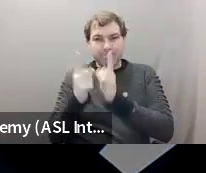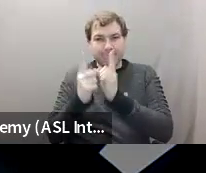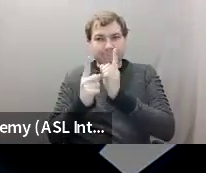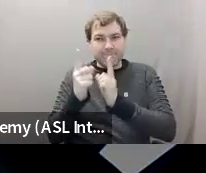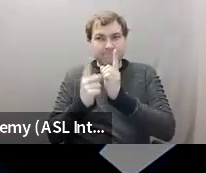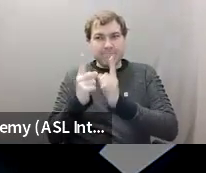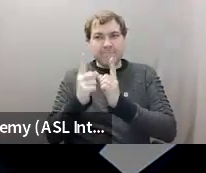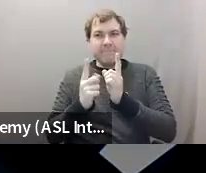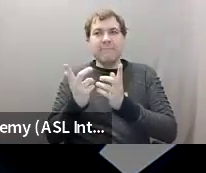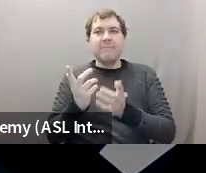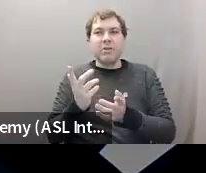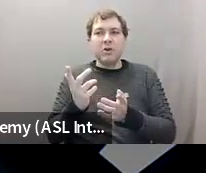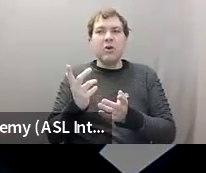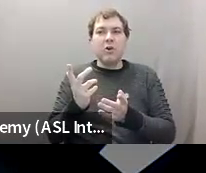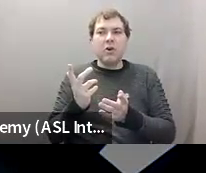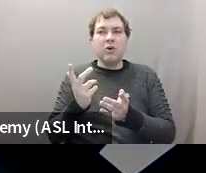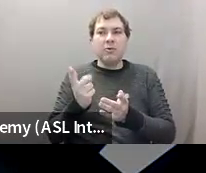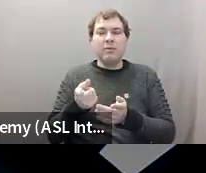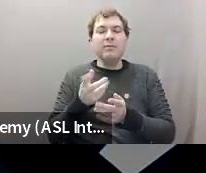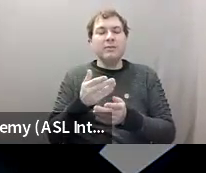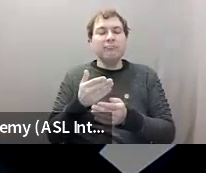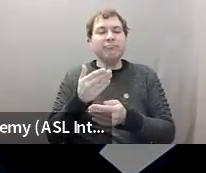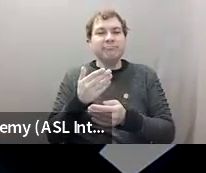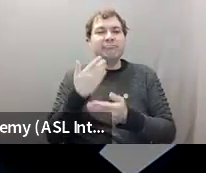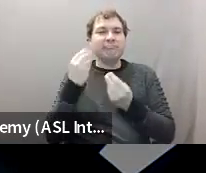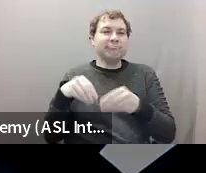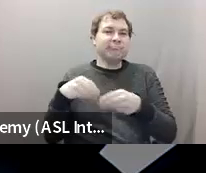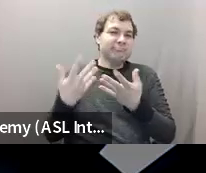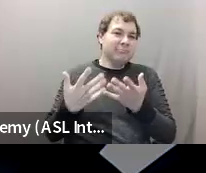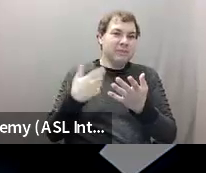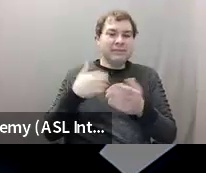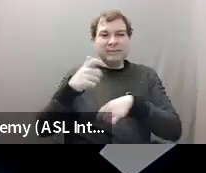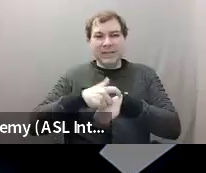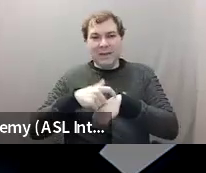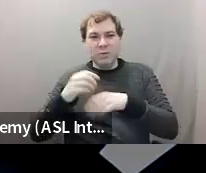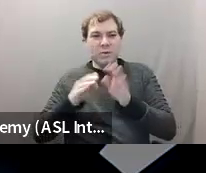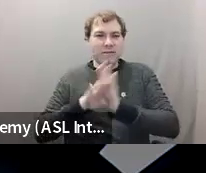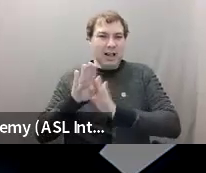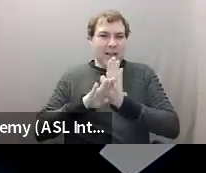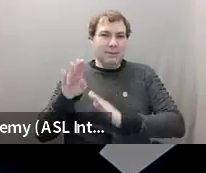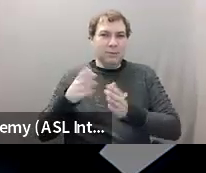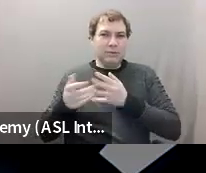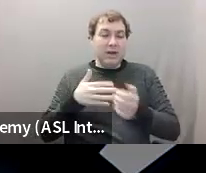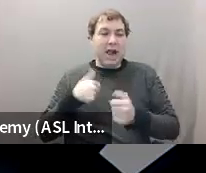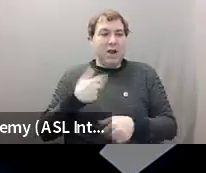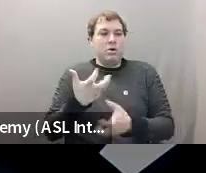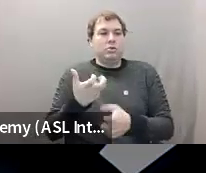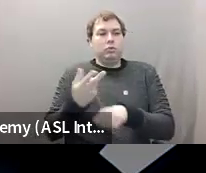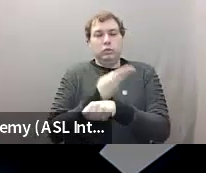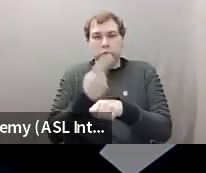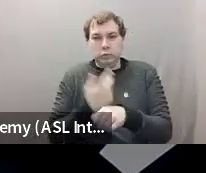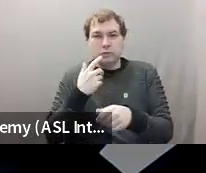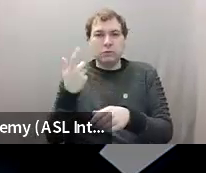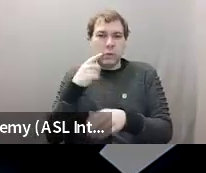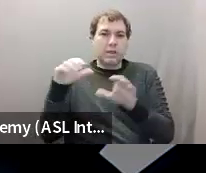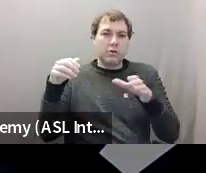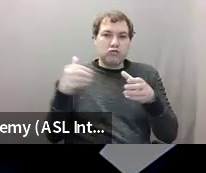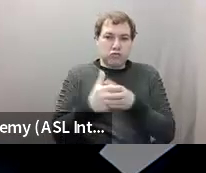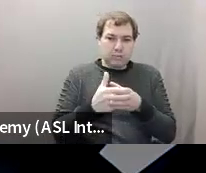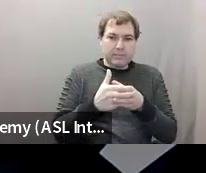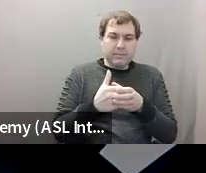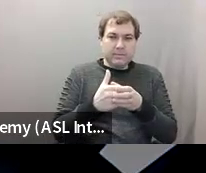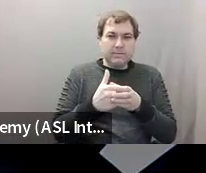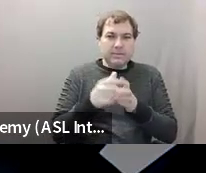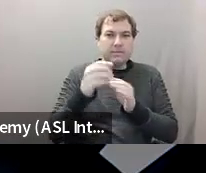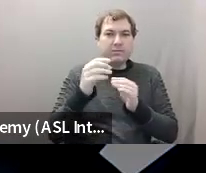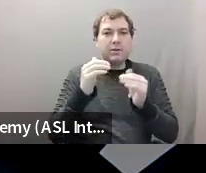Cherelle Daniel: and I think that that will be good for one. It gives me time to develop whatever I want to use in forming the peer support groups and the peer support training